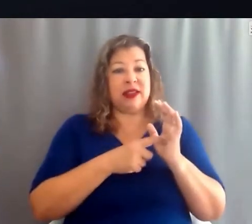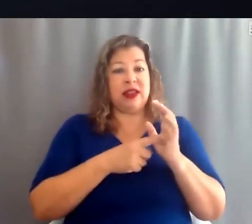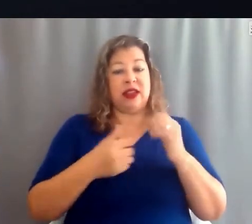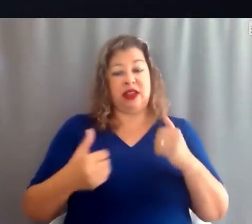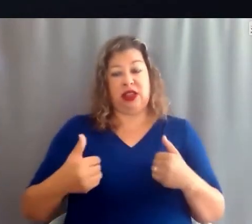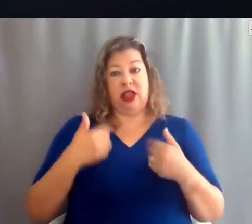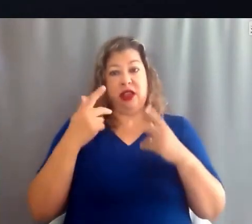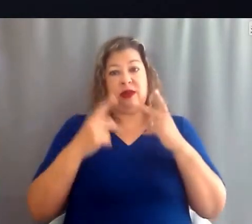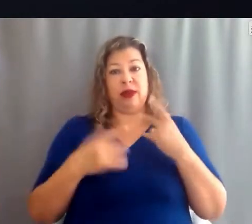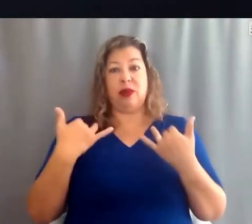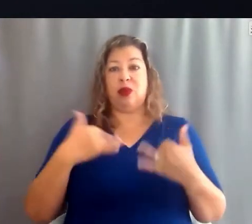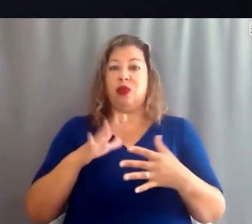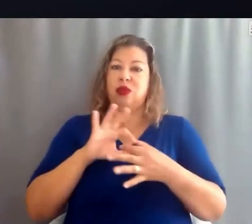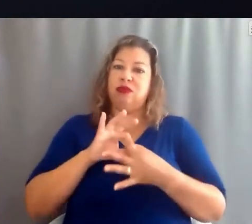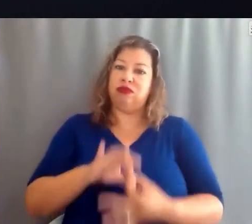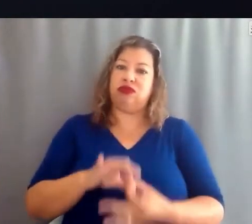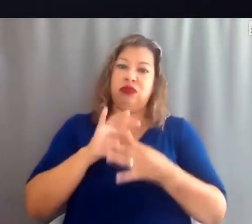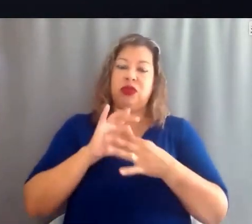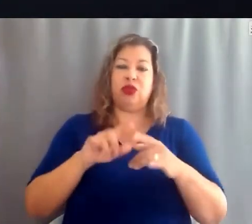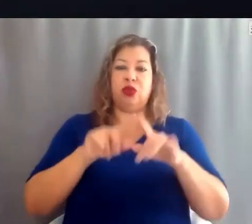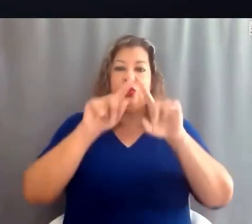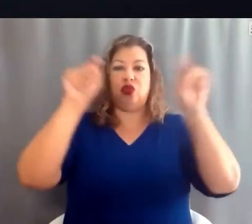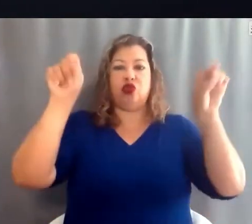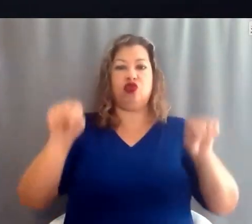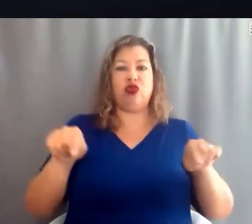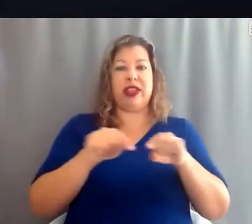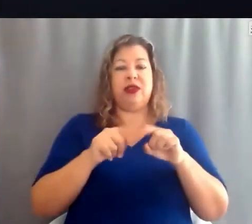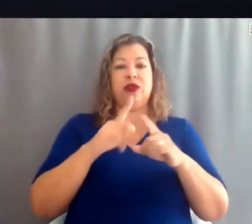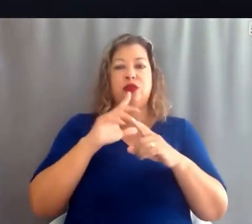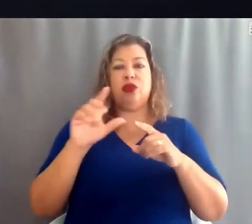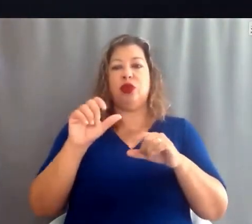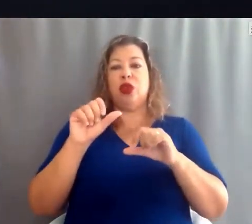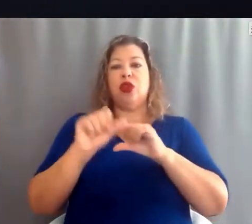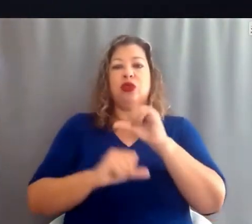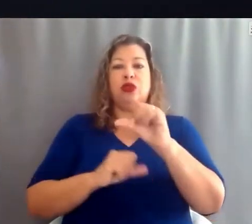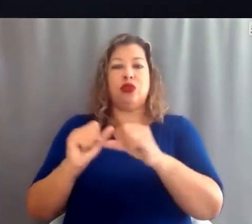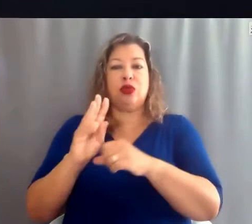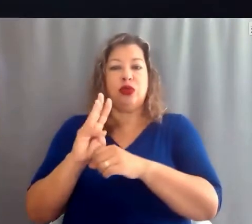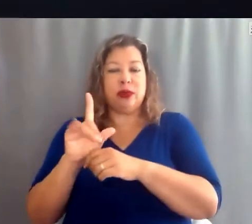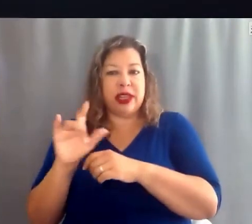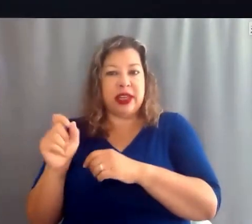And deep relationships to social media. And that the screens in the classroom can guide us.